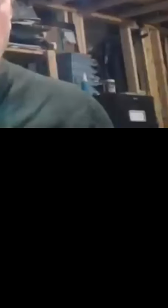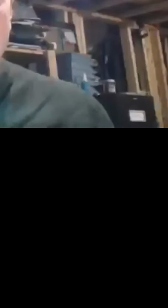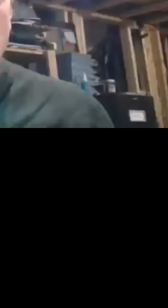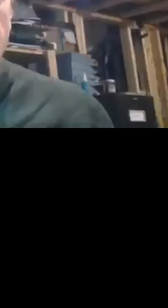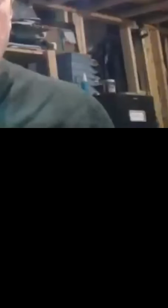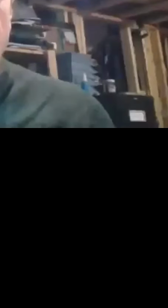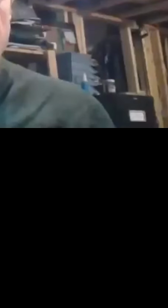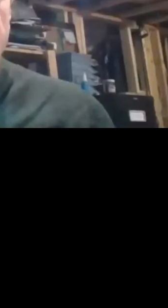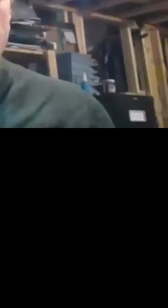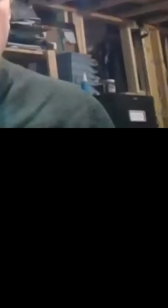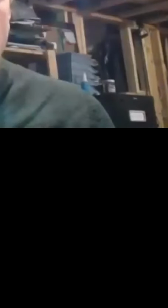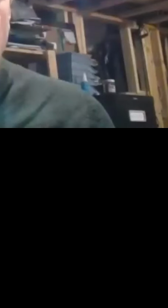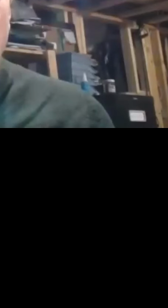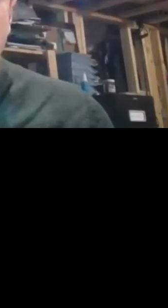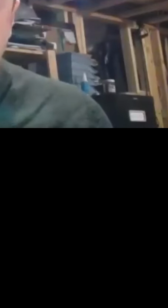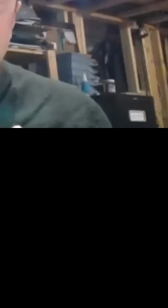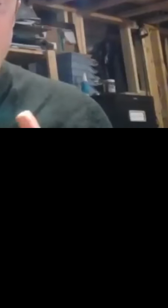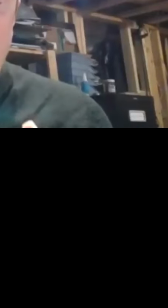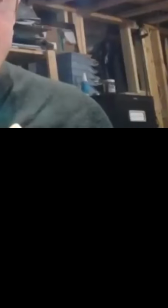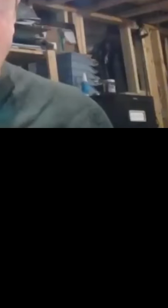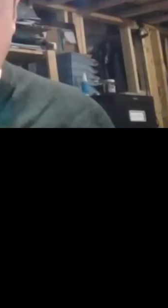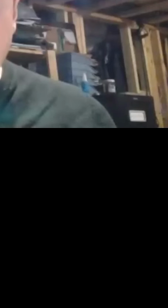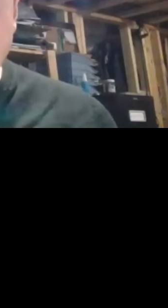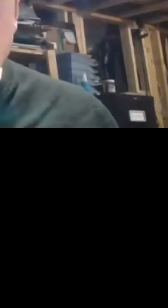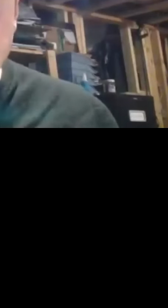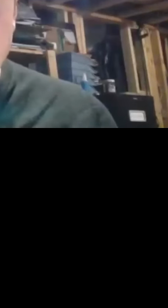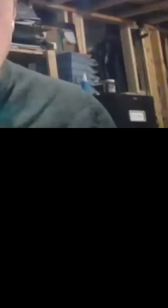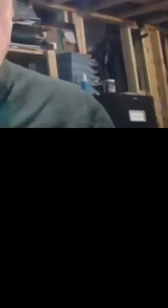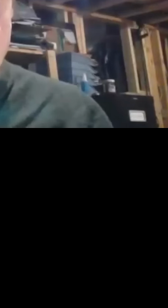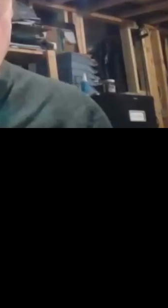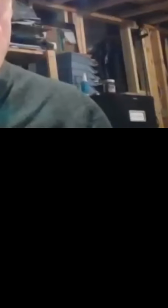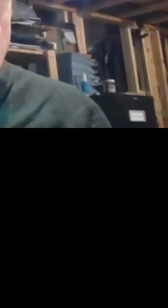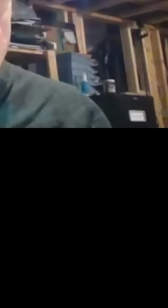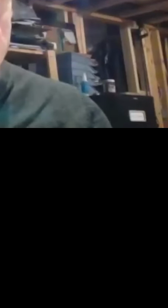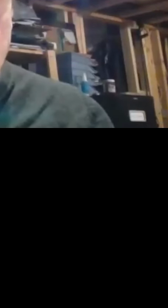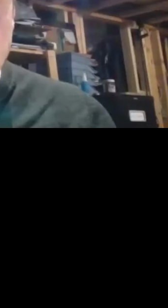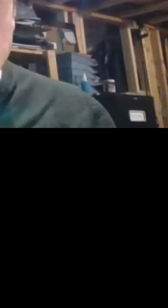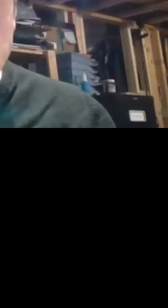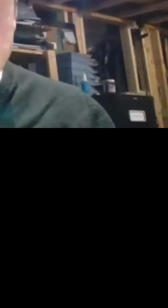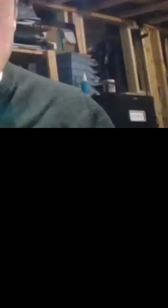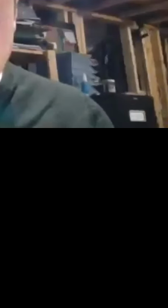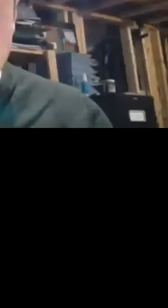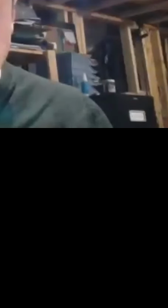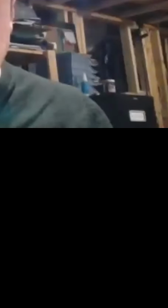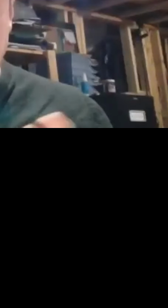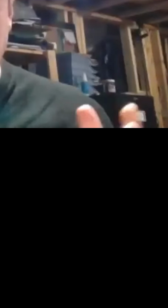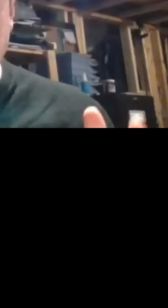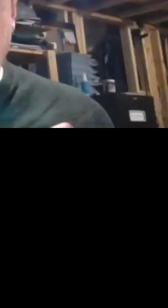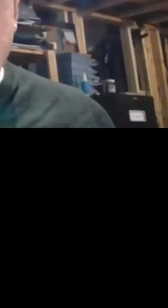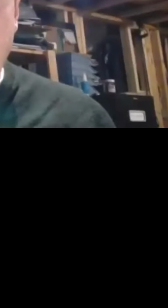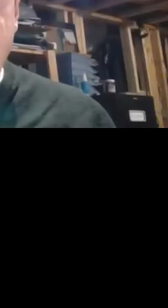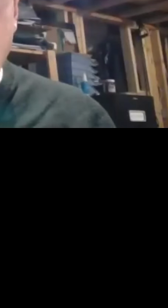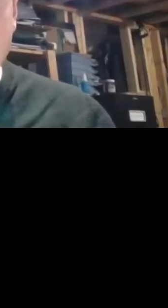so you have about five months of natural immunity . There giving them the shot and following people in that critical third phase to see how much community they are